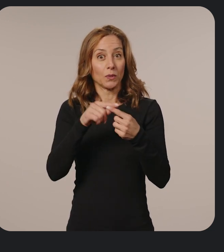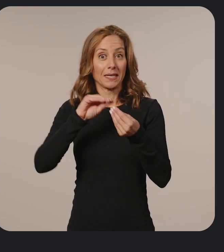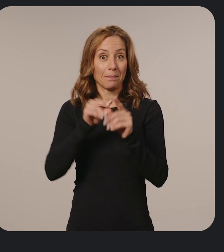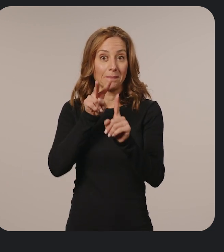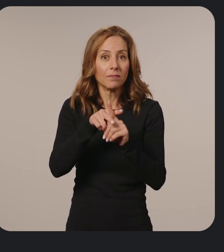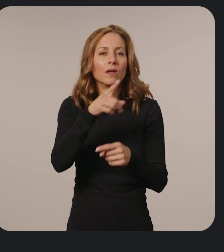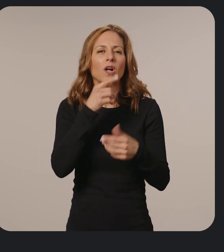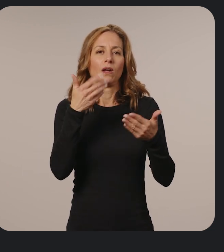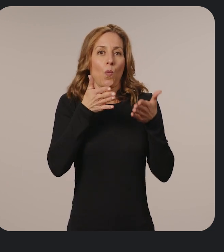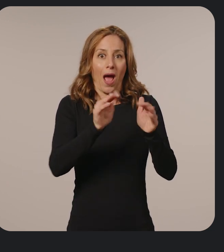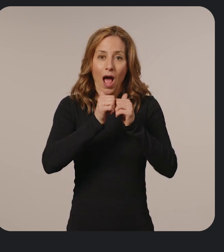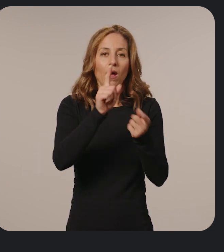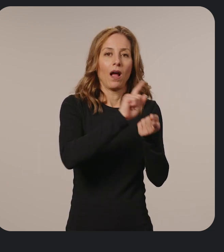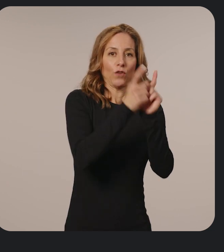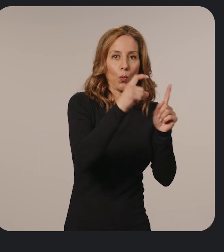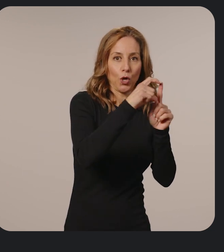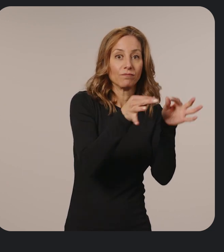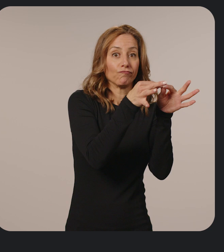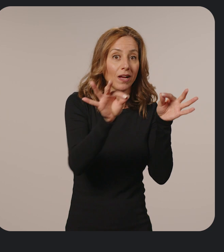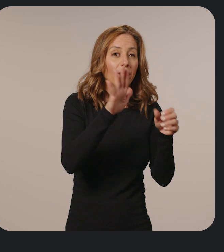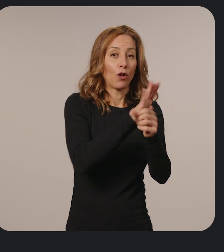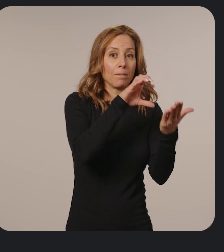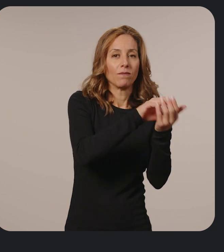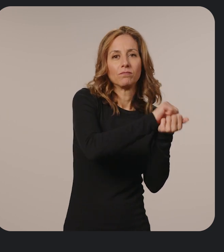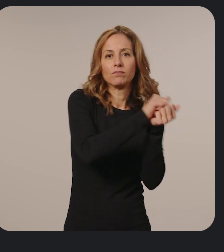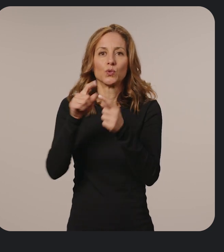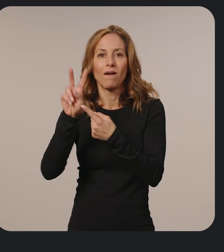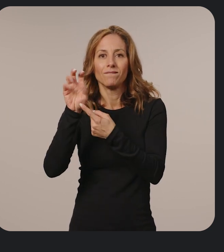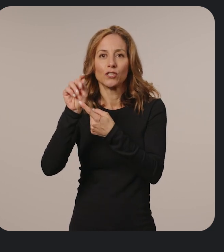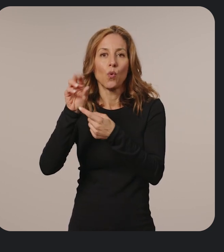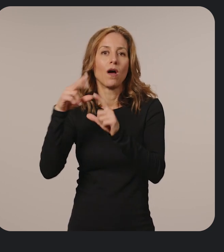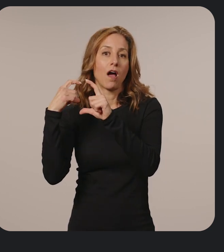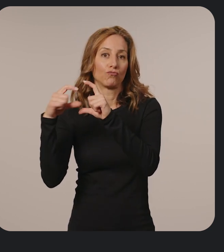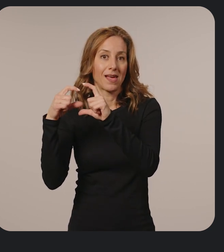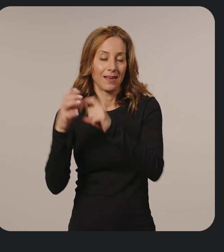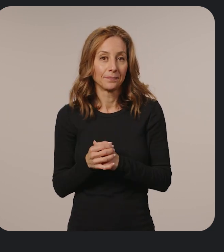into a vector or an array. And the key idea is that similar passages will have similar embeddings.